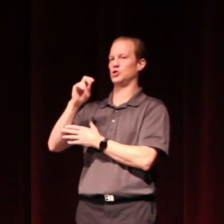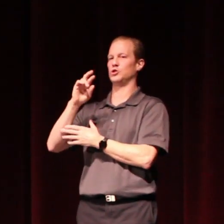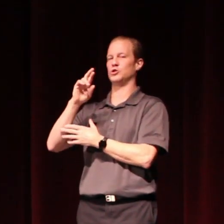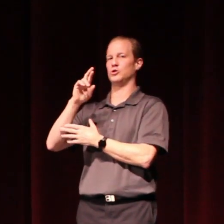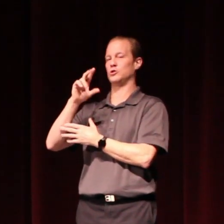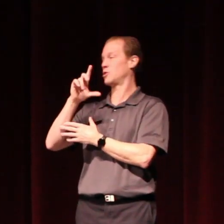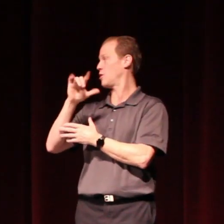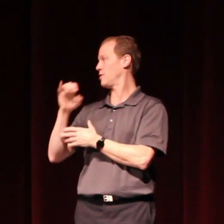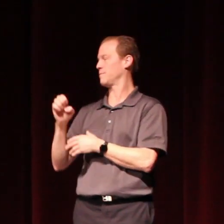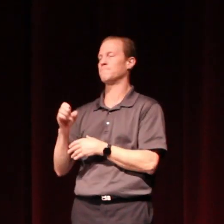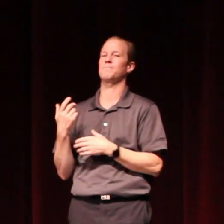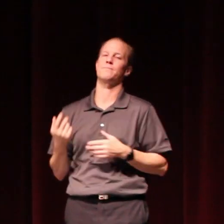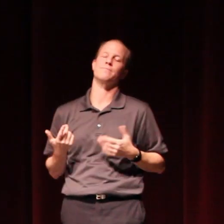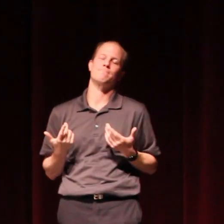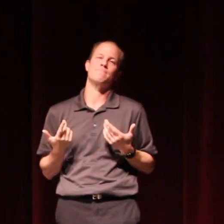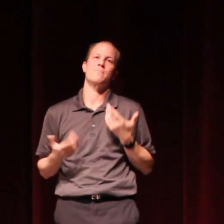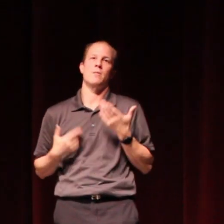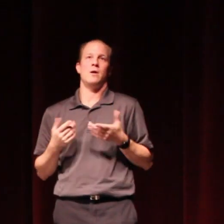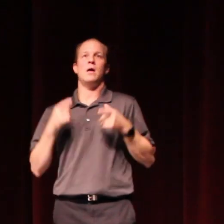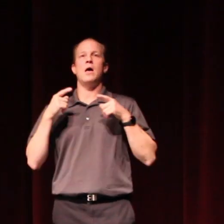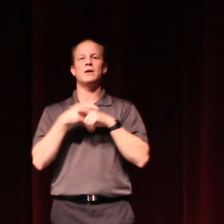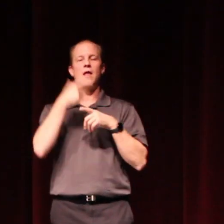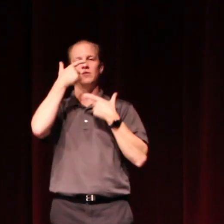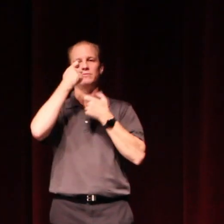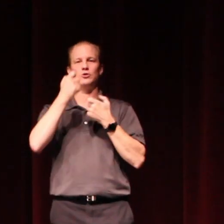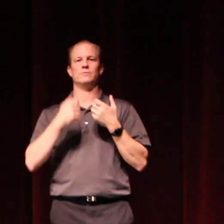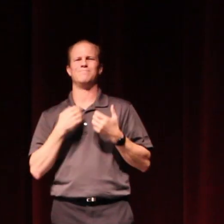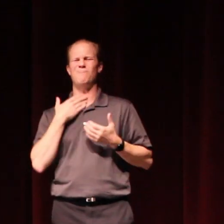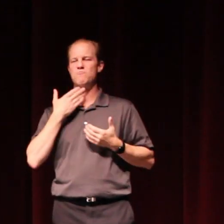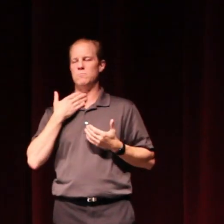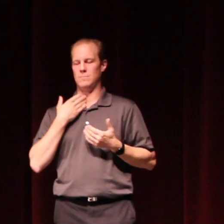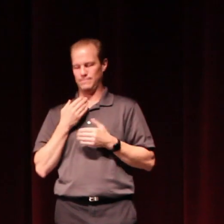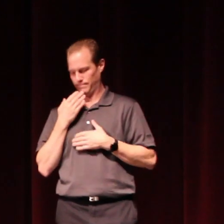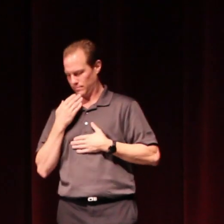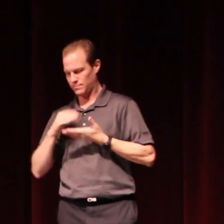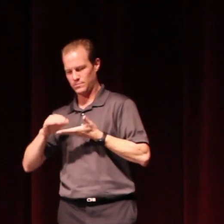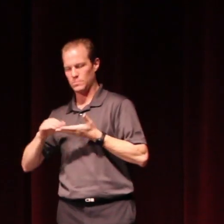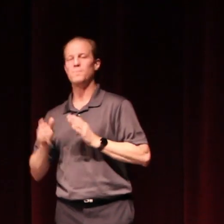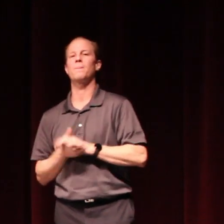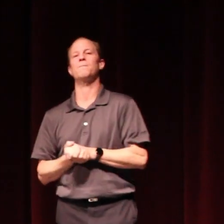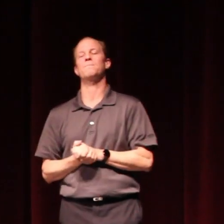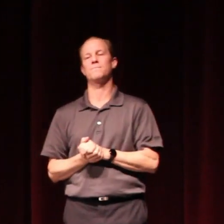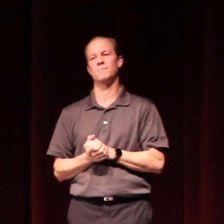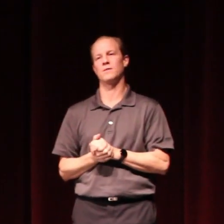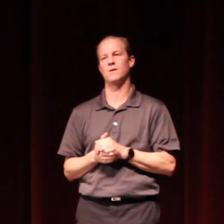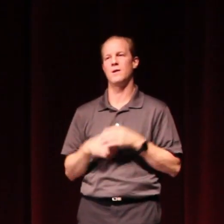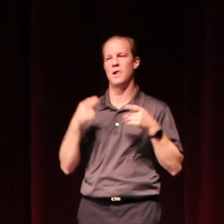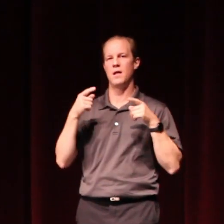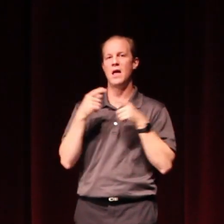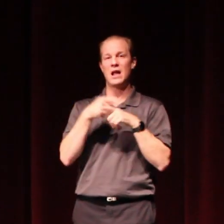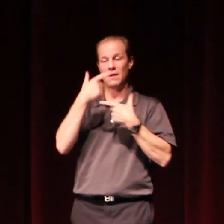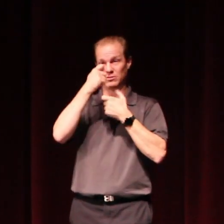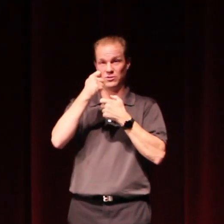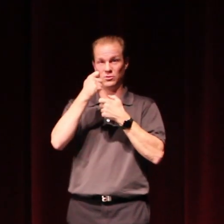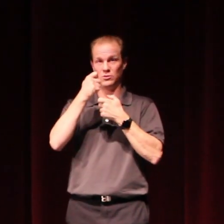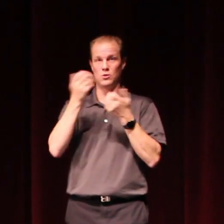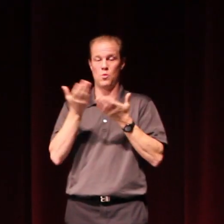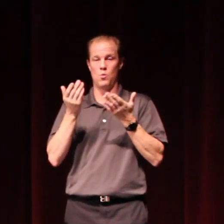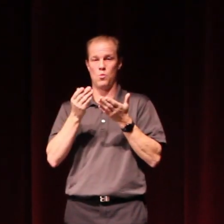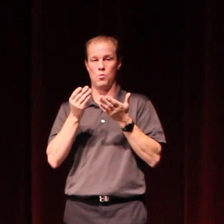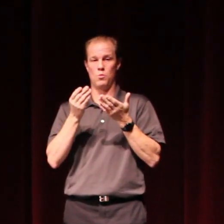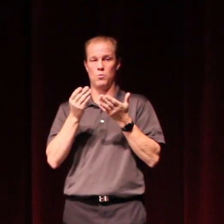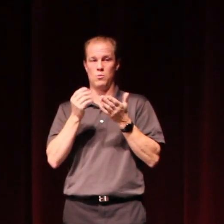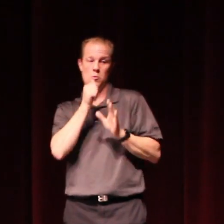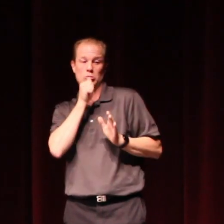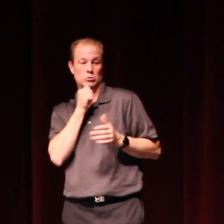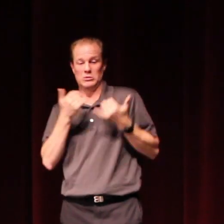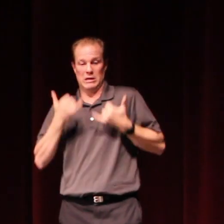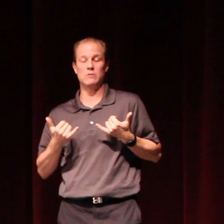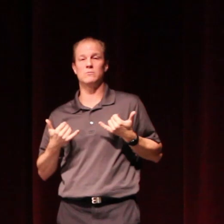Conflict of interest, for what we're dealing with right here, board members getting